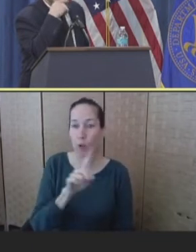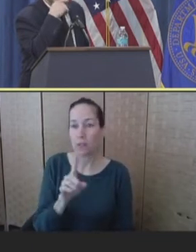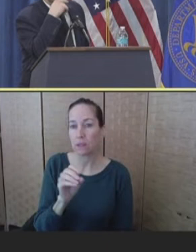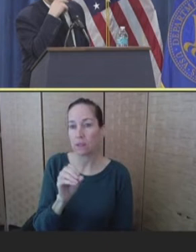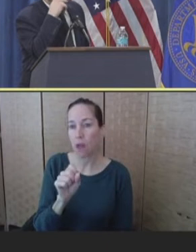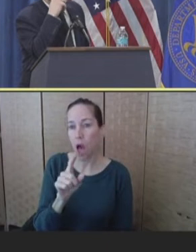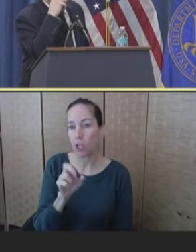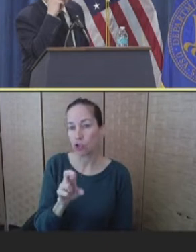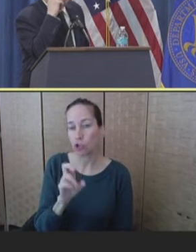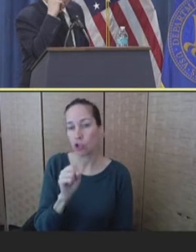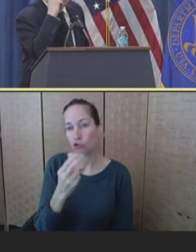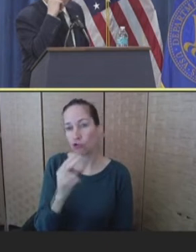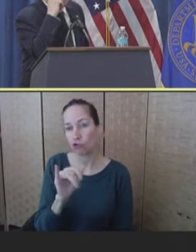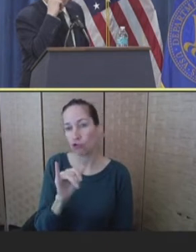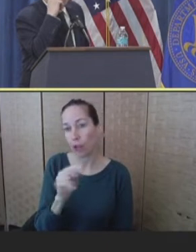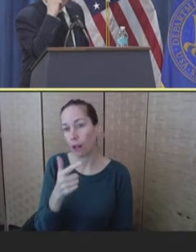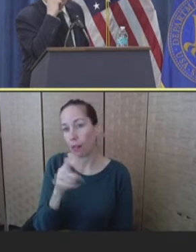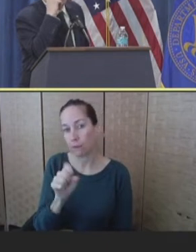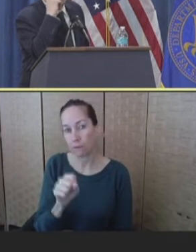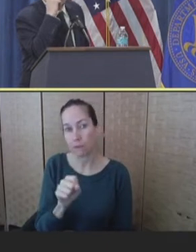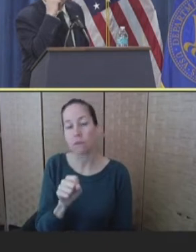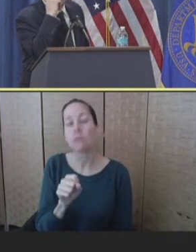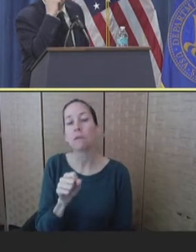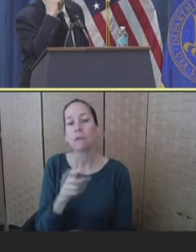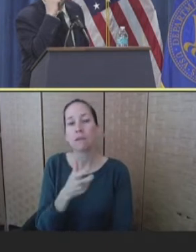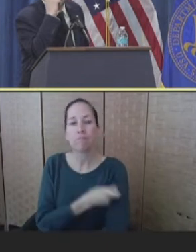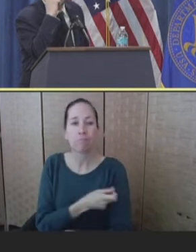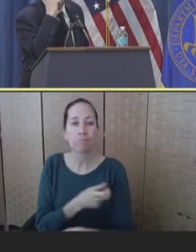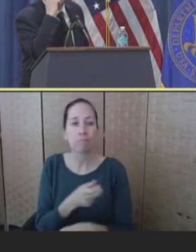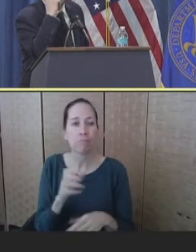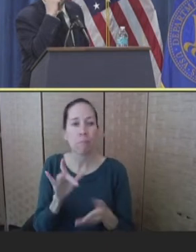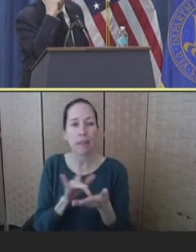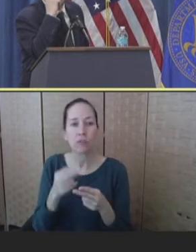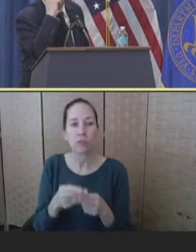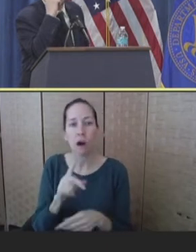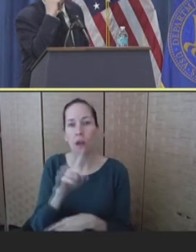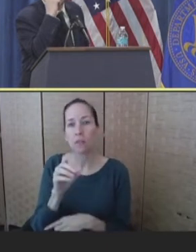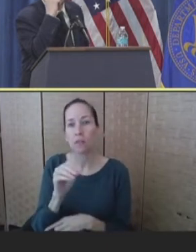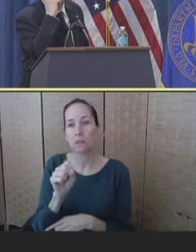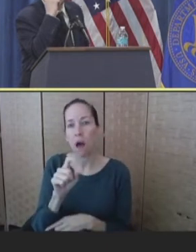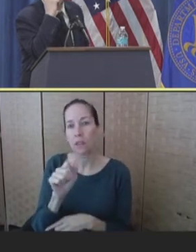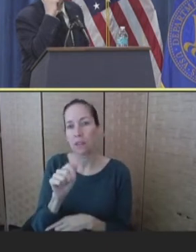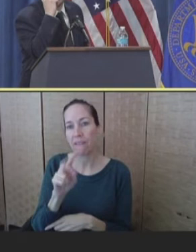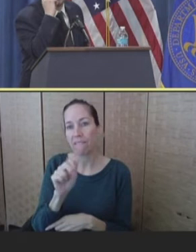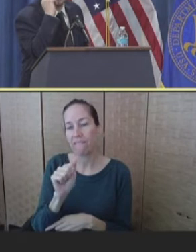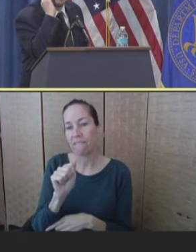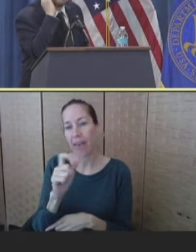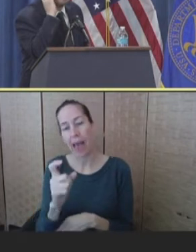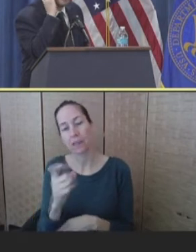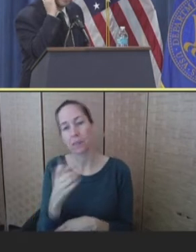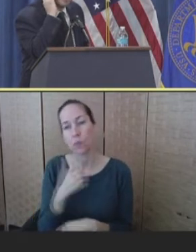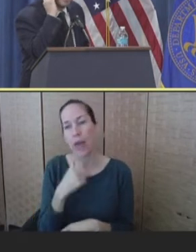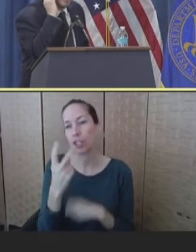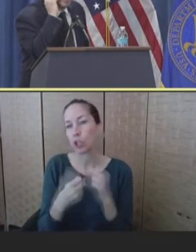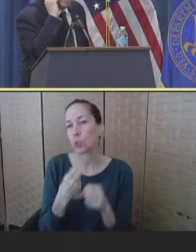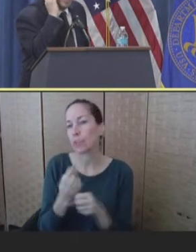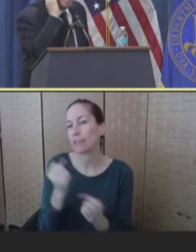This is primarily Zostavax, since we only had about two years of the Shingrix approval during our study period.